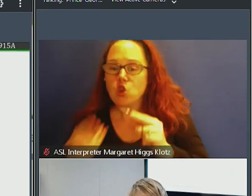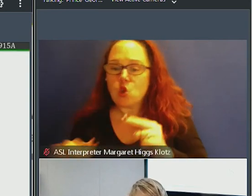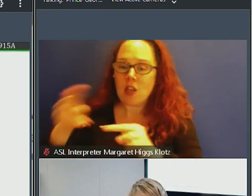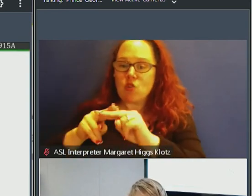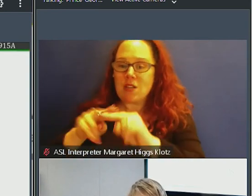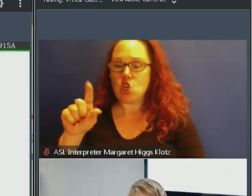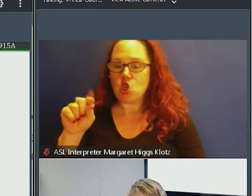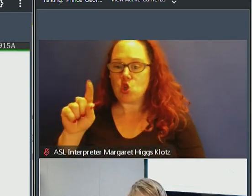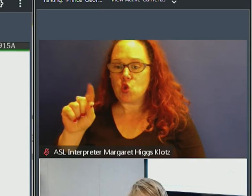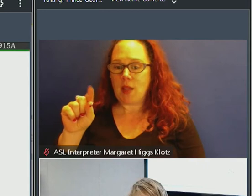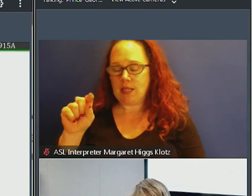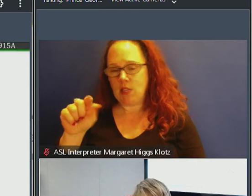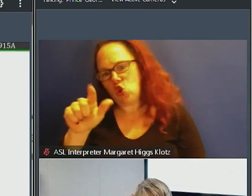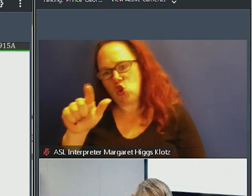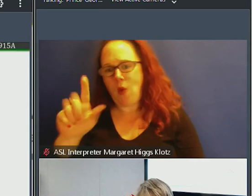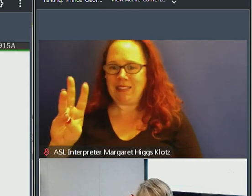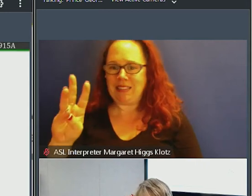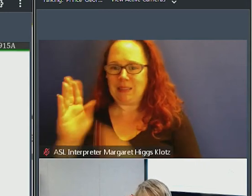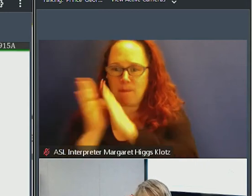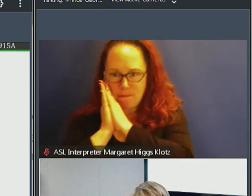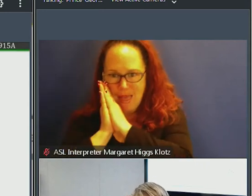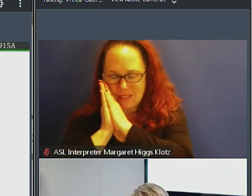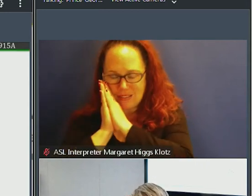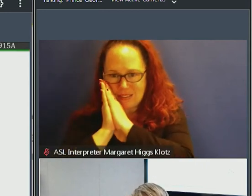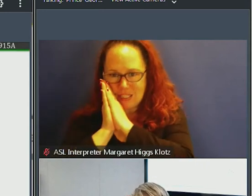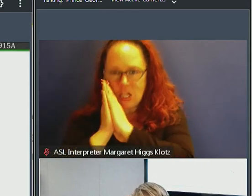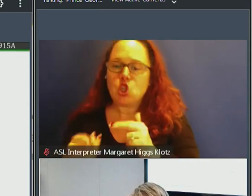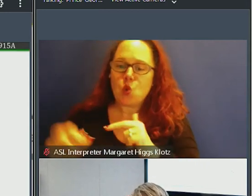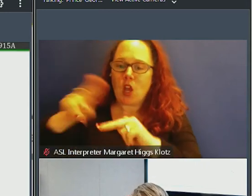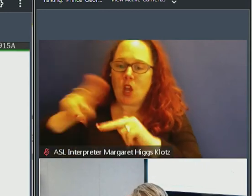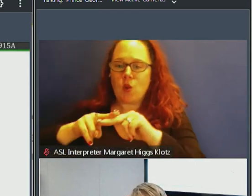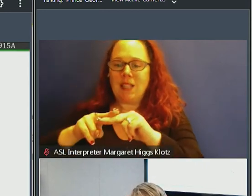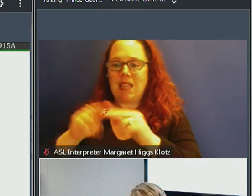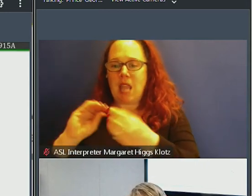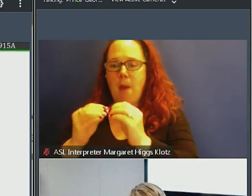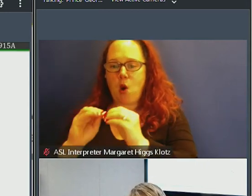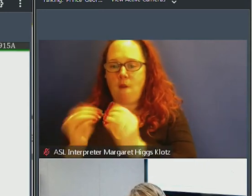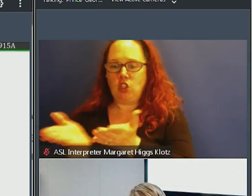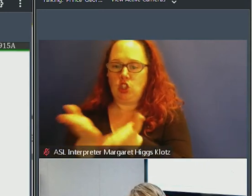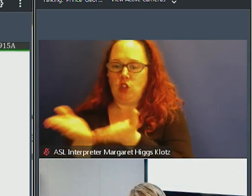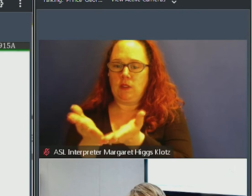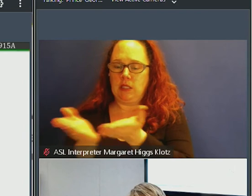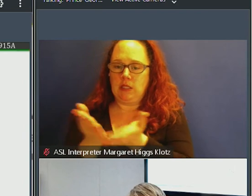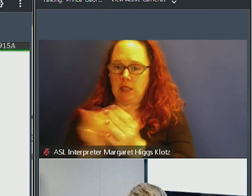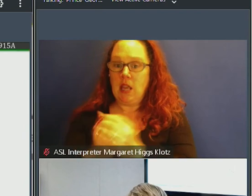to, to increase the services that can be provided. Now you are being heard. And as I said before,